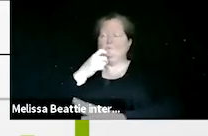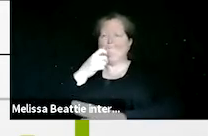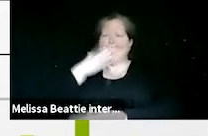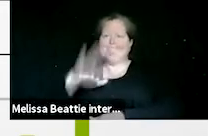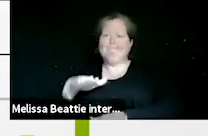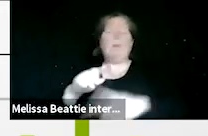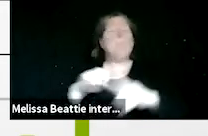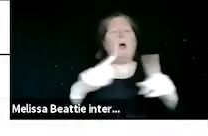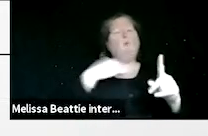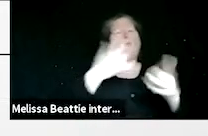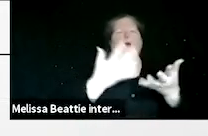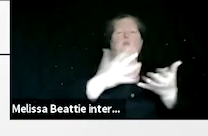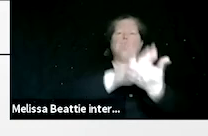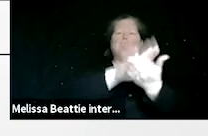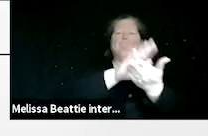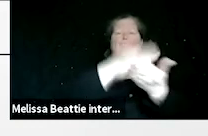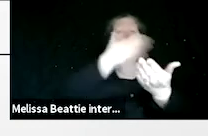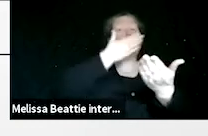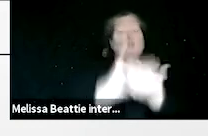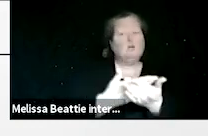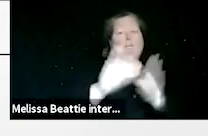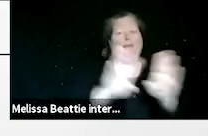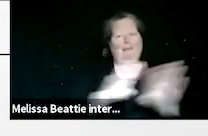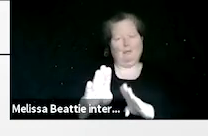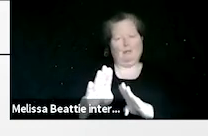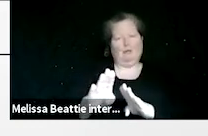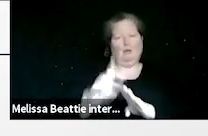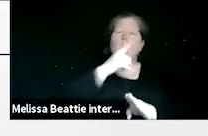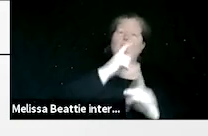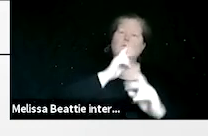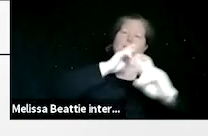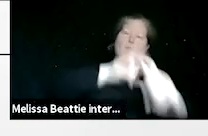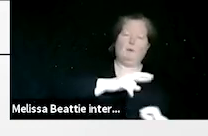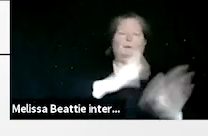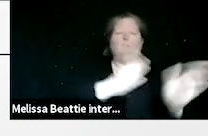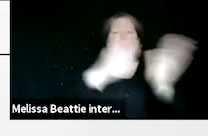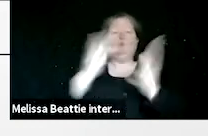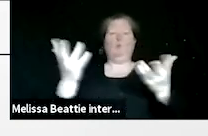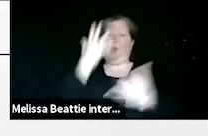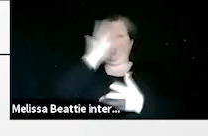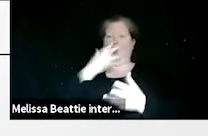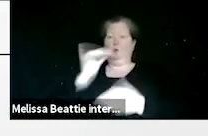Ben Woelk: So terms of what the results look like this is how we presented them to the departments